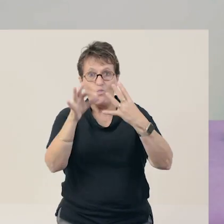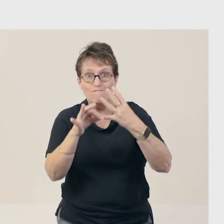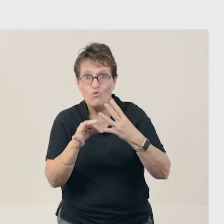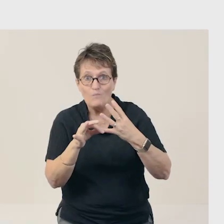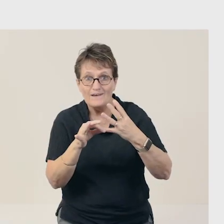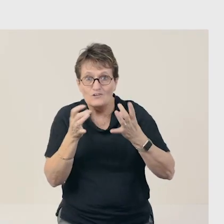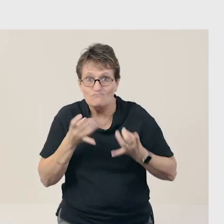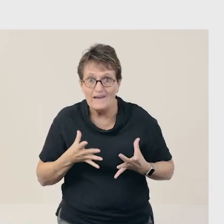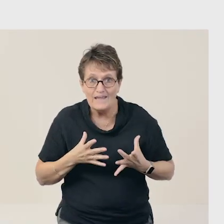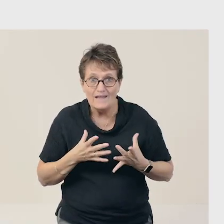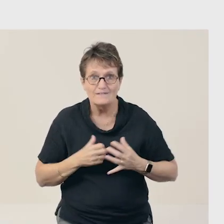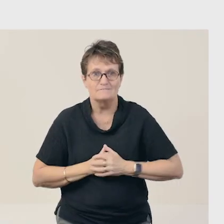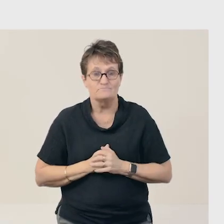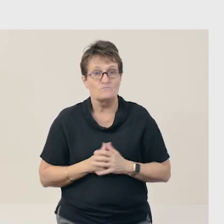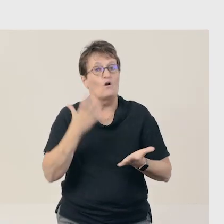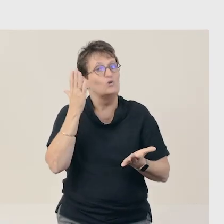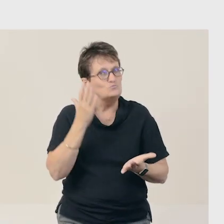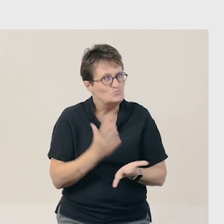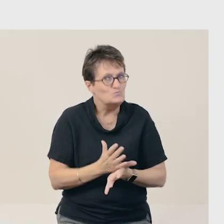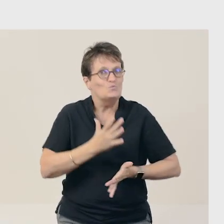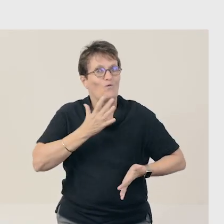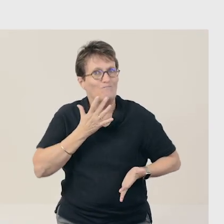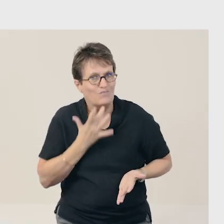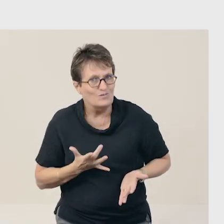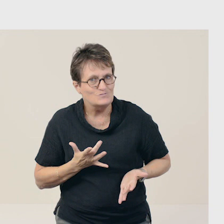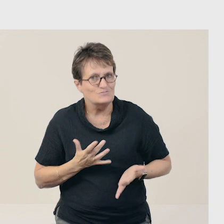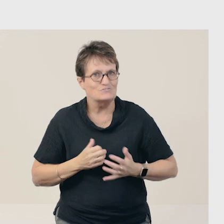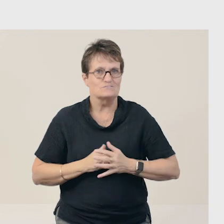Let's continue. Is this statement true or false?